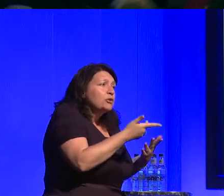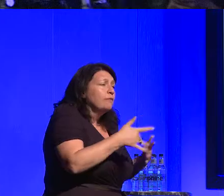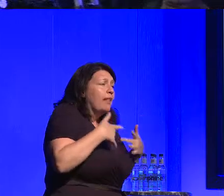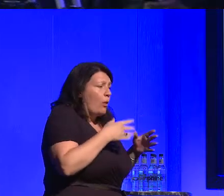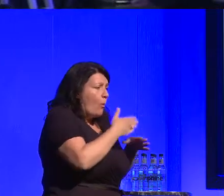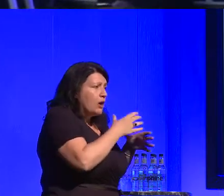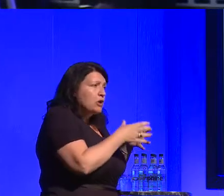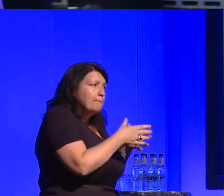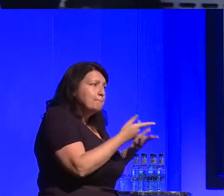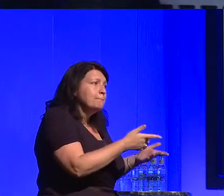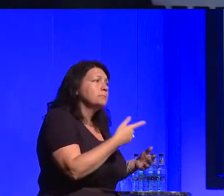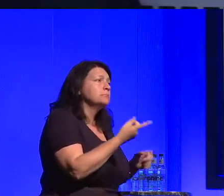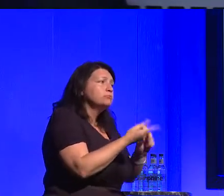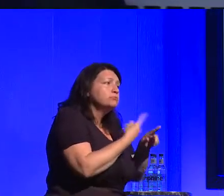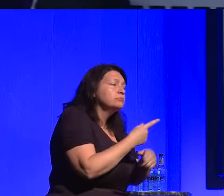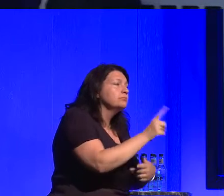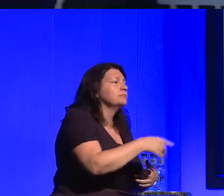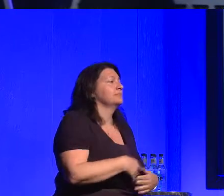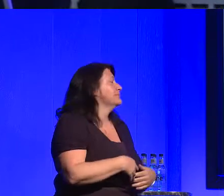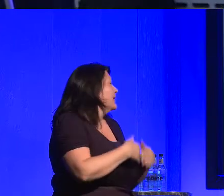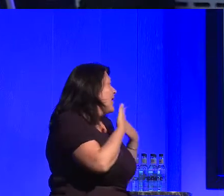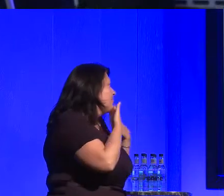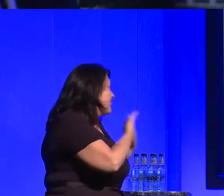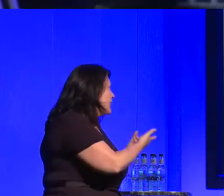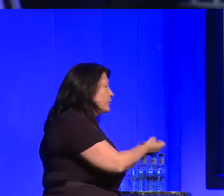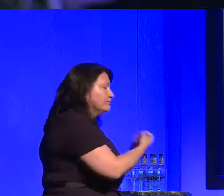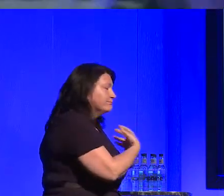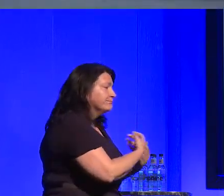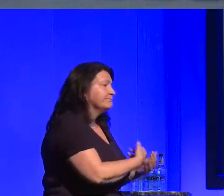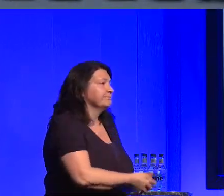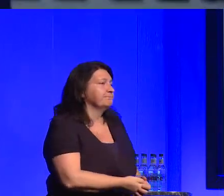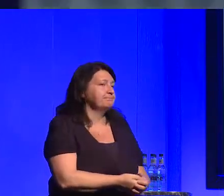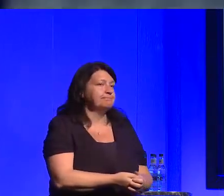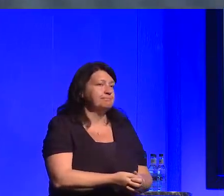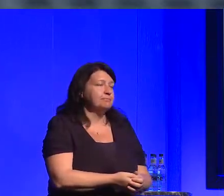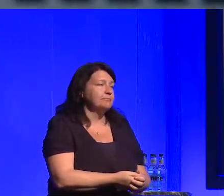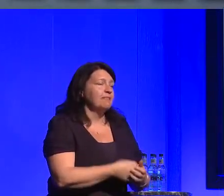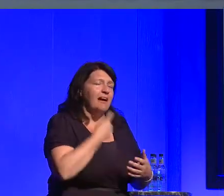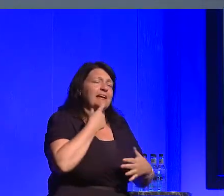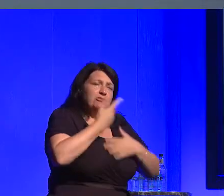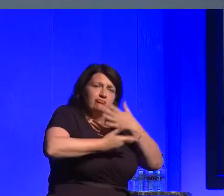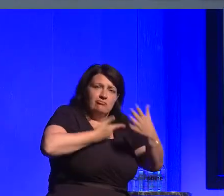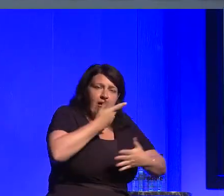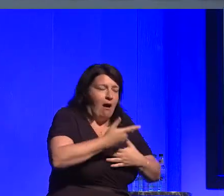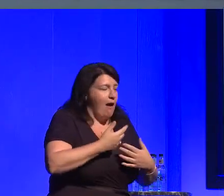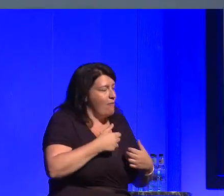on Fiona's comments as well. Bruce Keogh: Fiona, thanks very much, that was a really articulate description of our discussion.